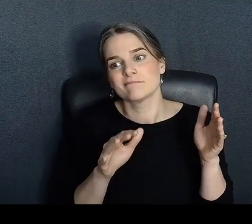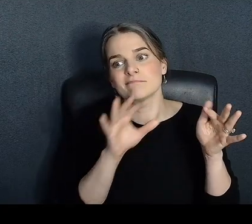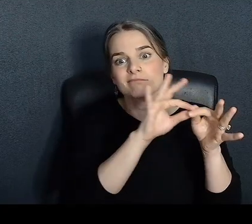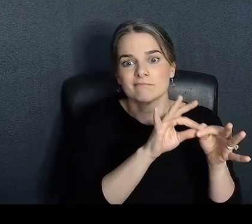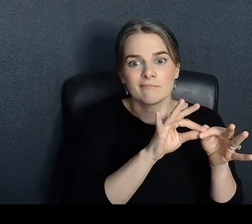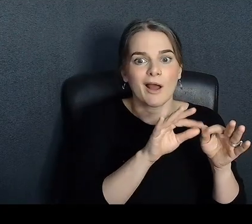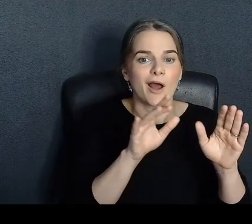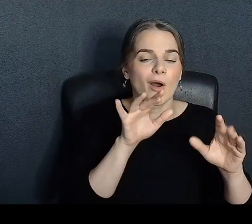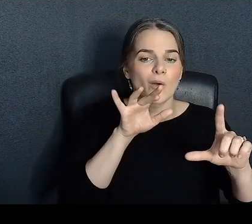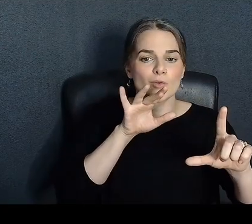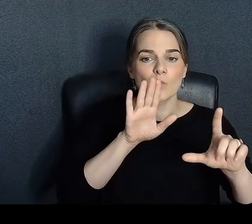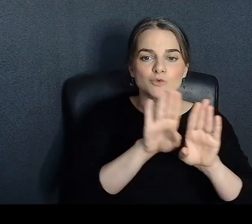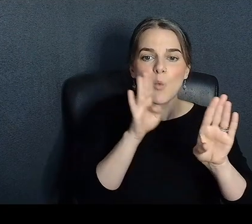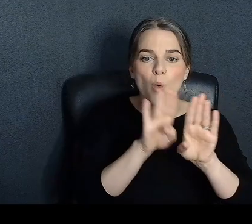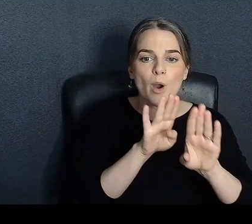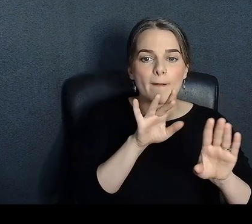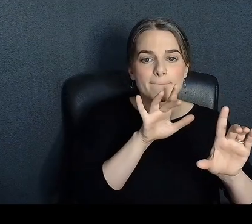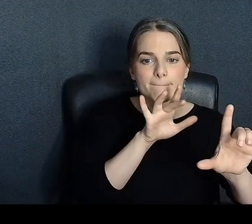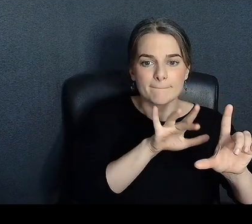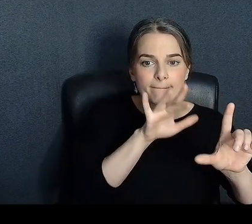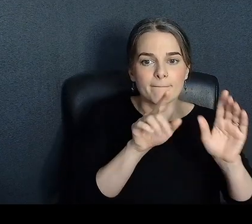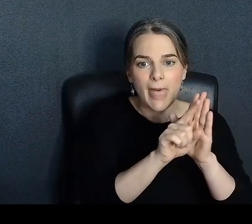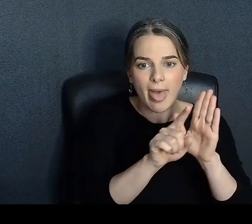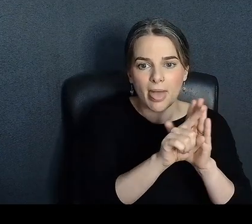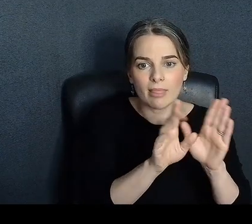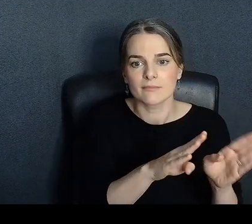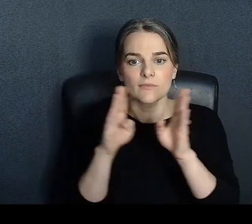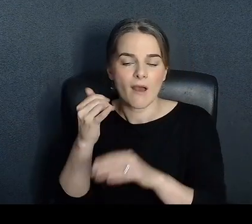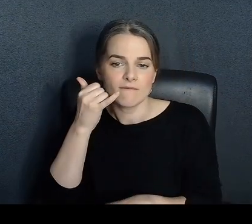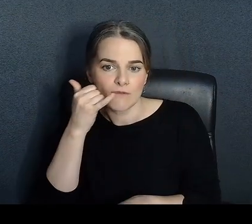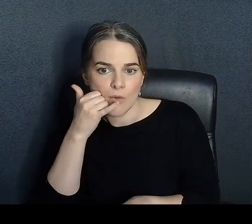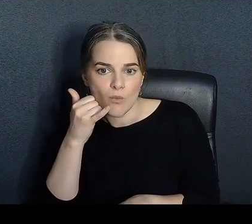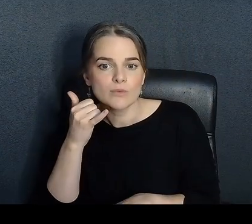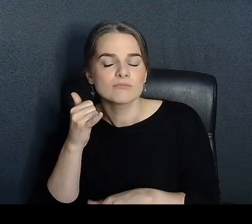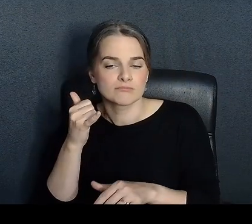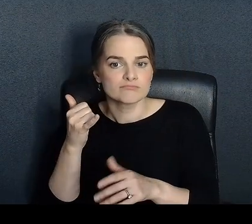So another Bellman and Symfon bright light signaler.